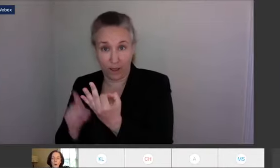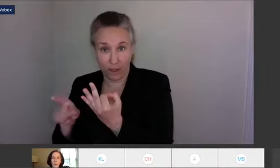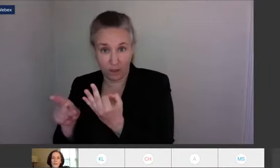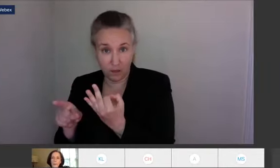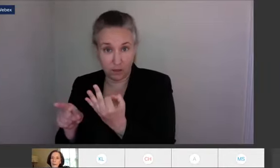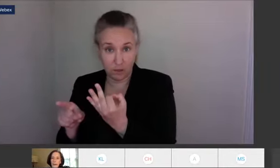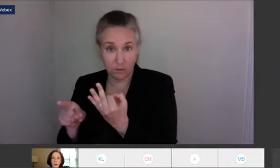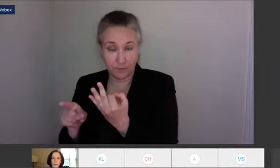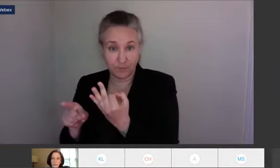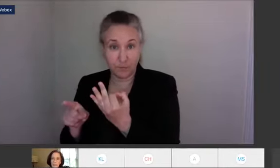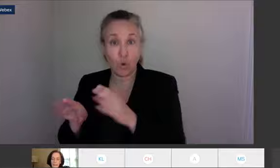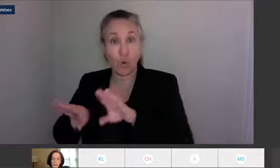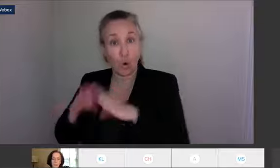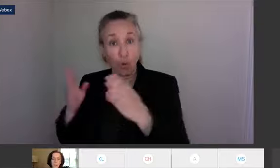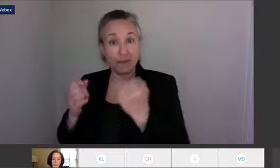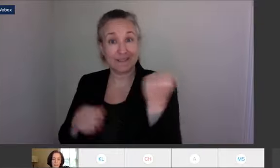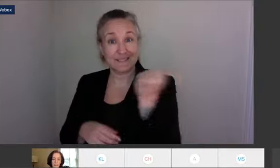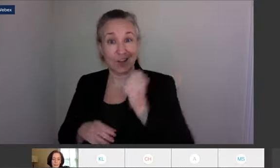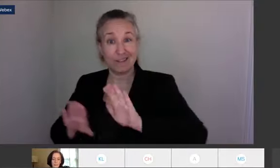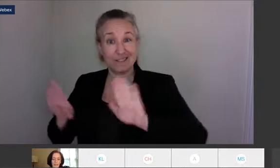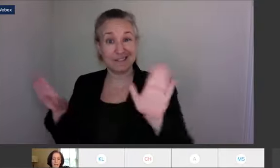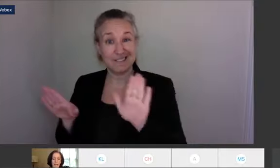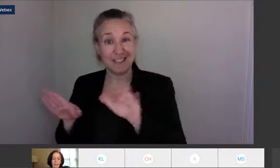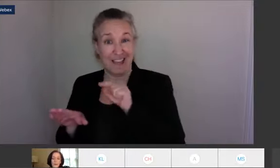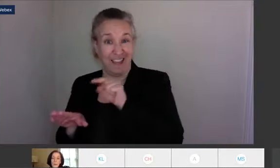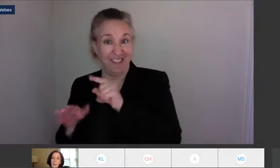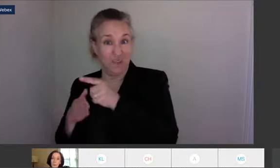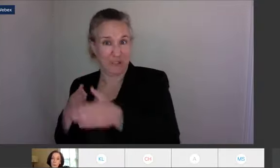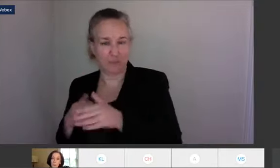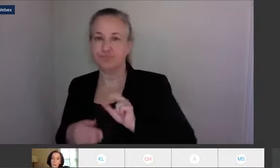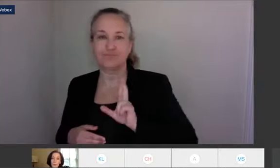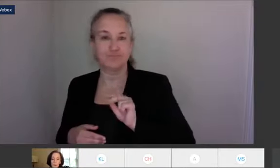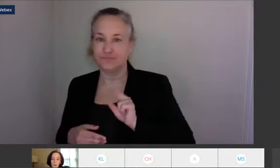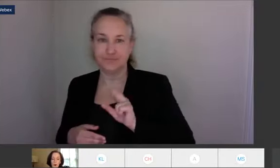open Saturday or Sunday this weekend and to make an appointment for tomorrow